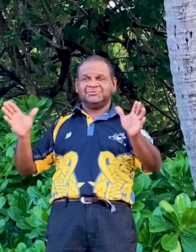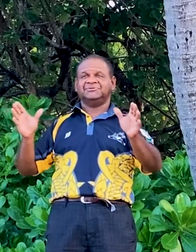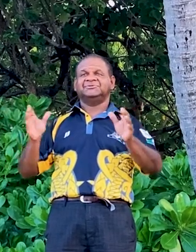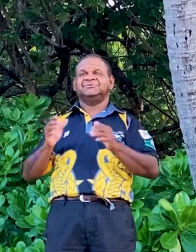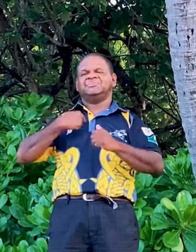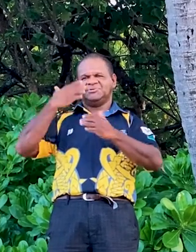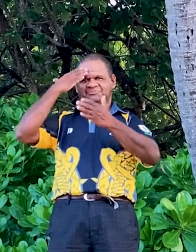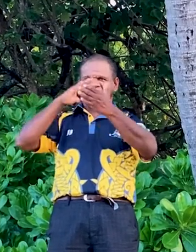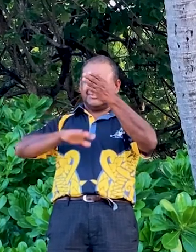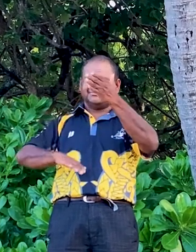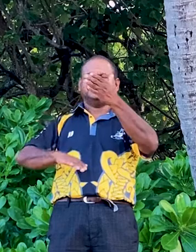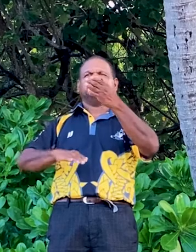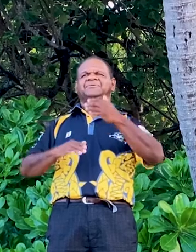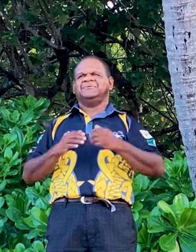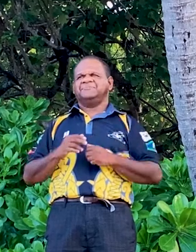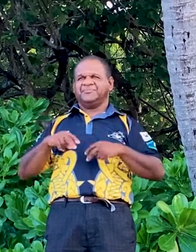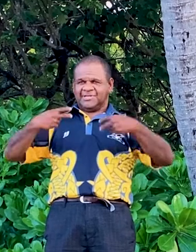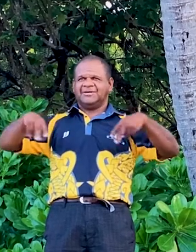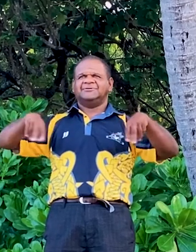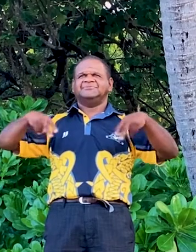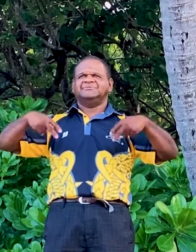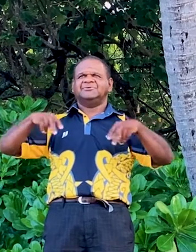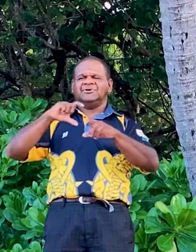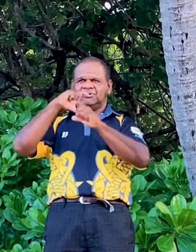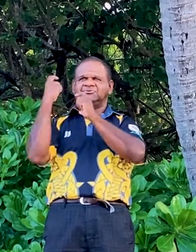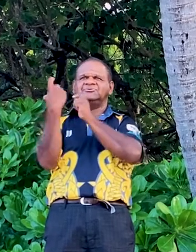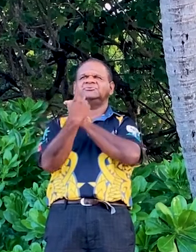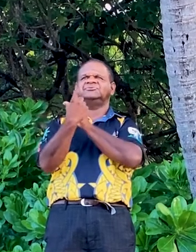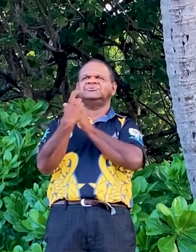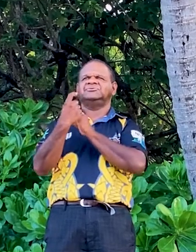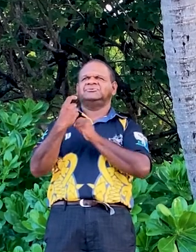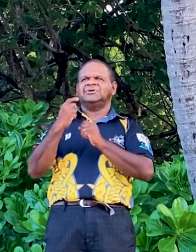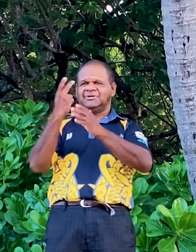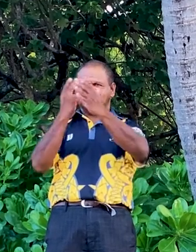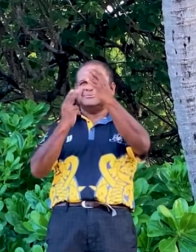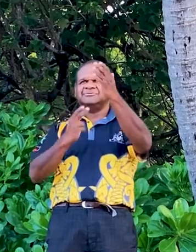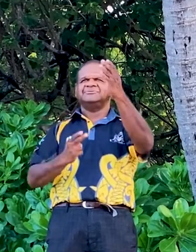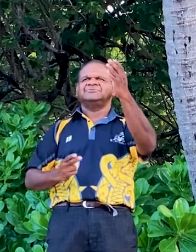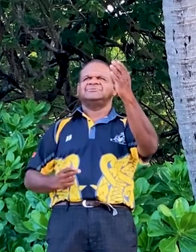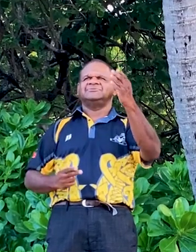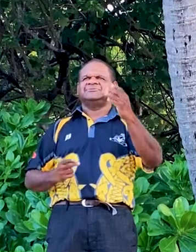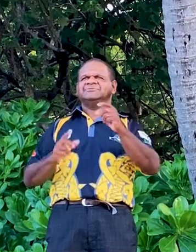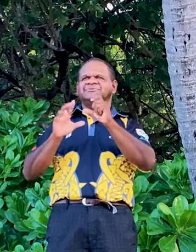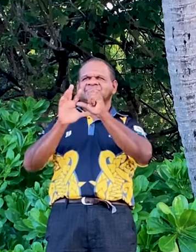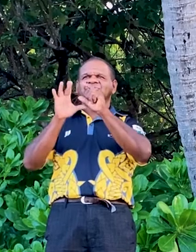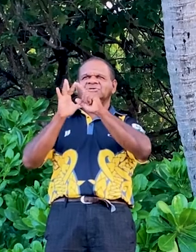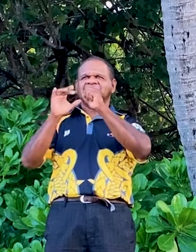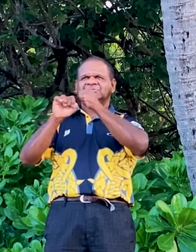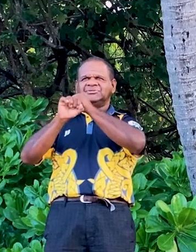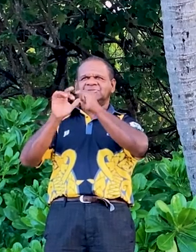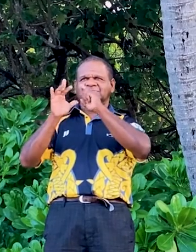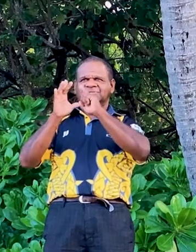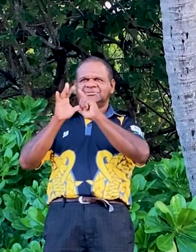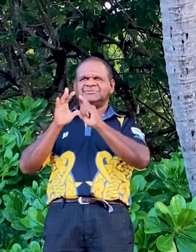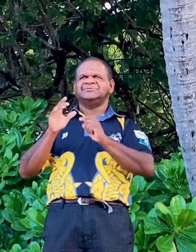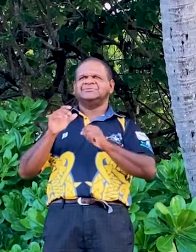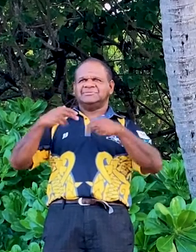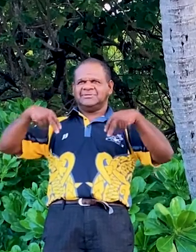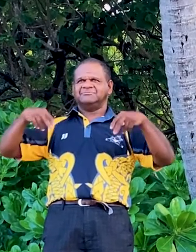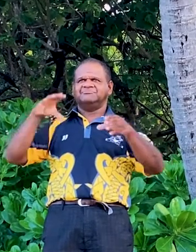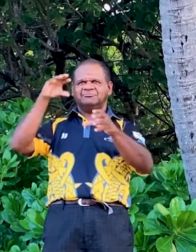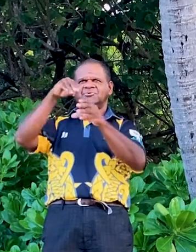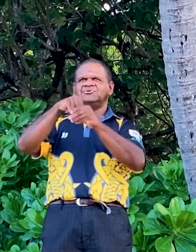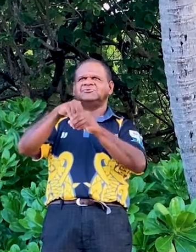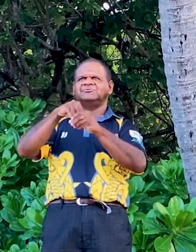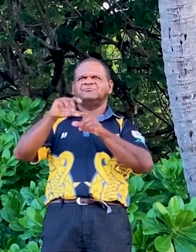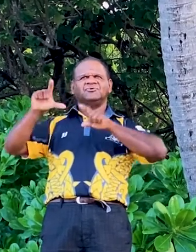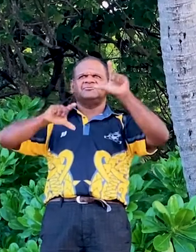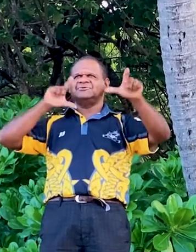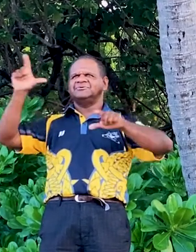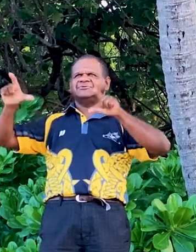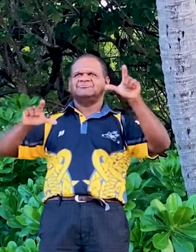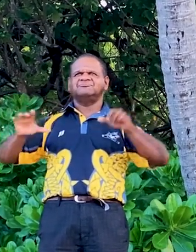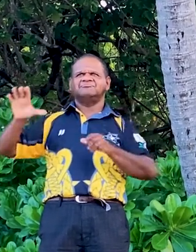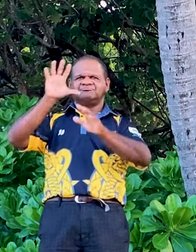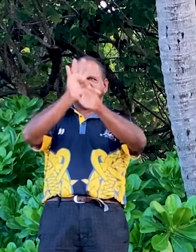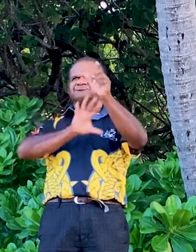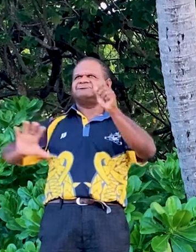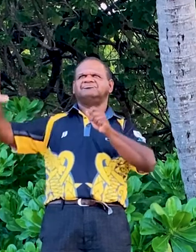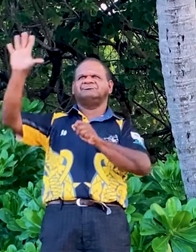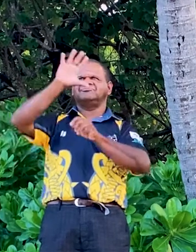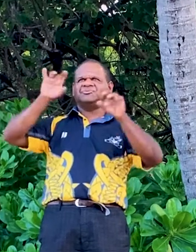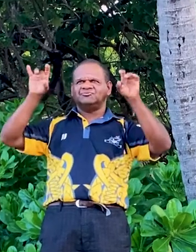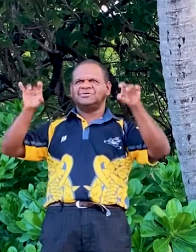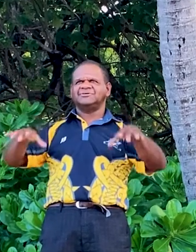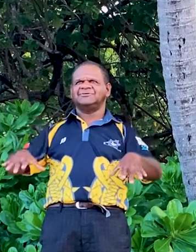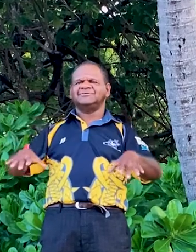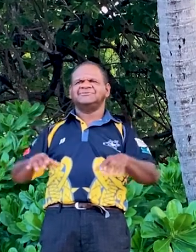I am an experienced dancer for DIDG, travelling all over Australia and sharing our cultural arts.